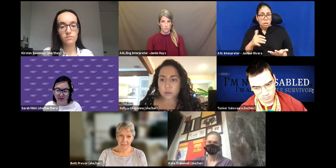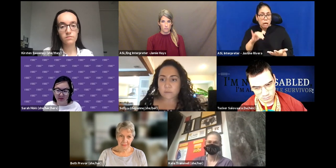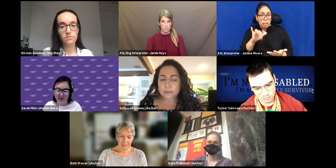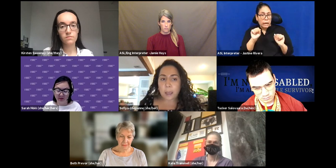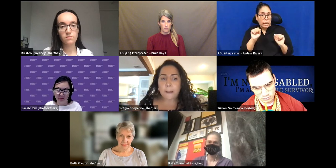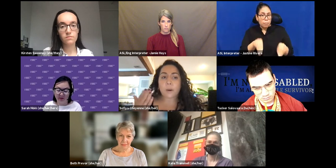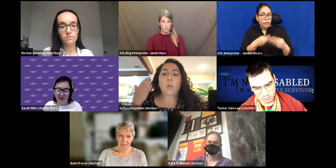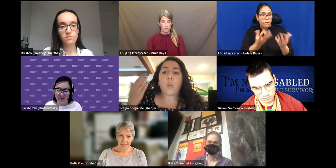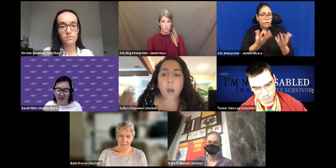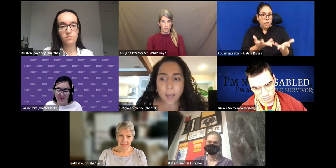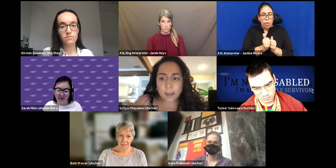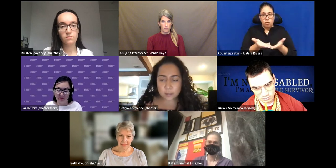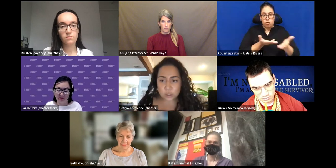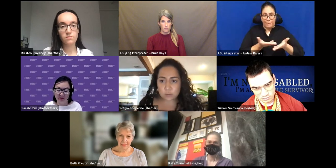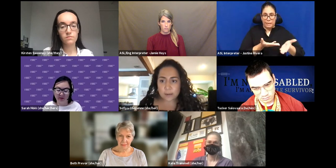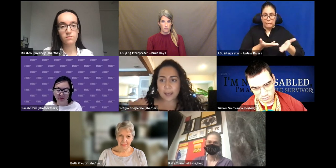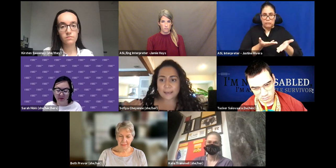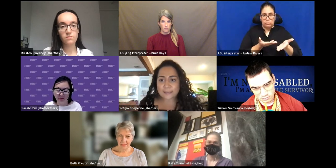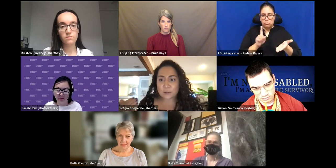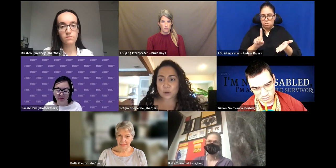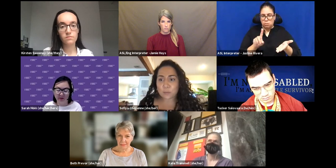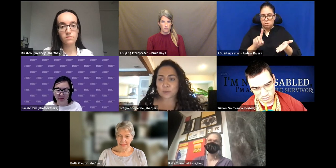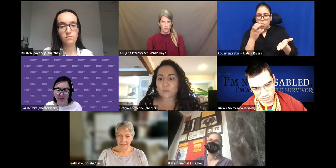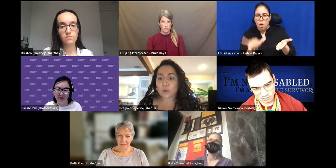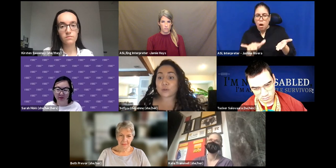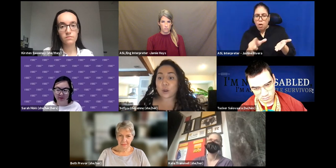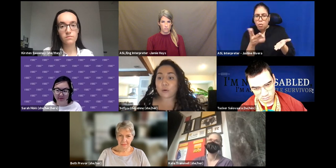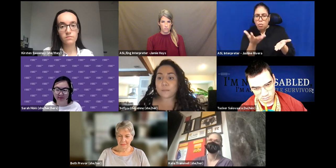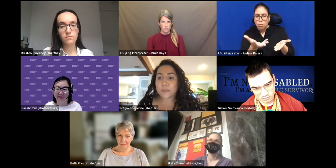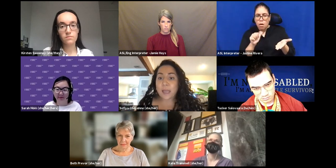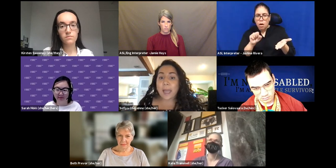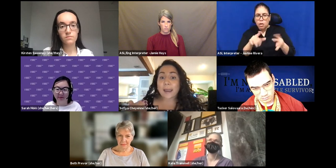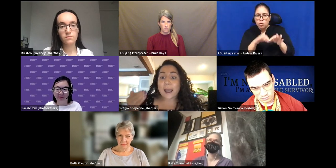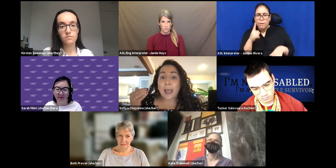service. But why do you need ASL interpreters for your show? And